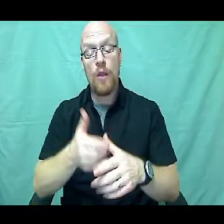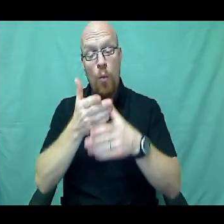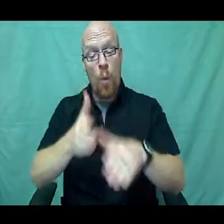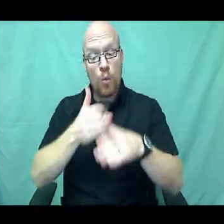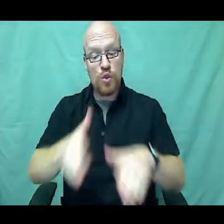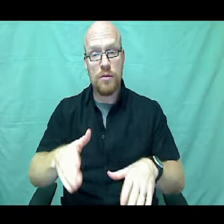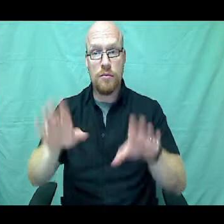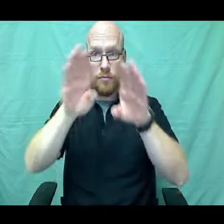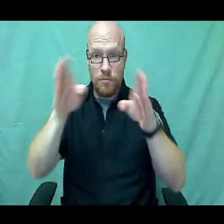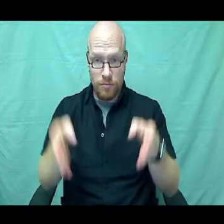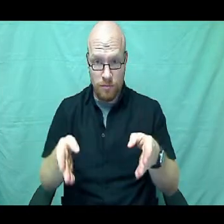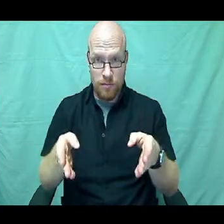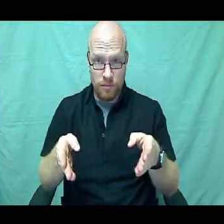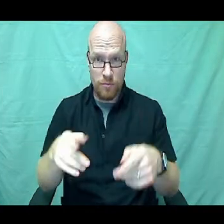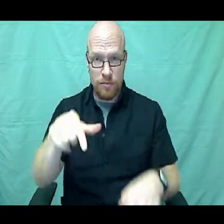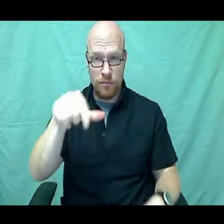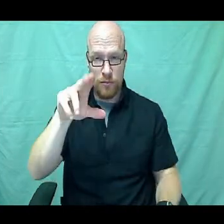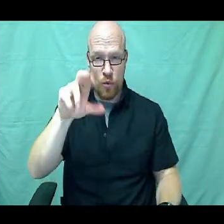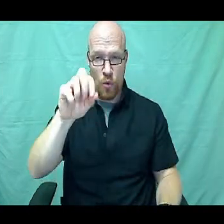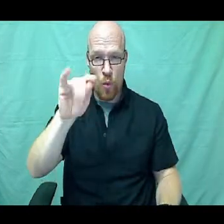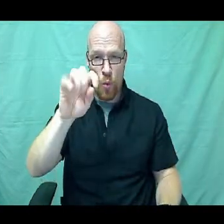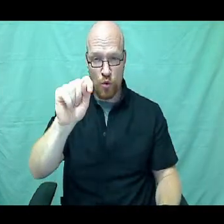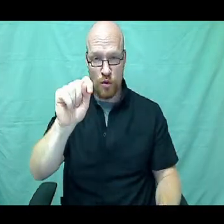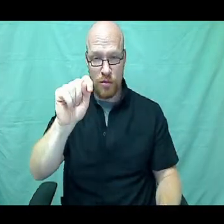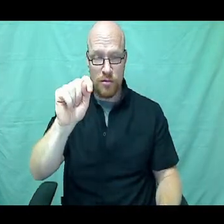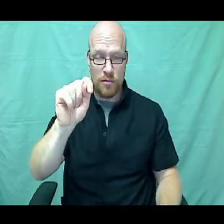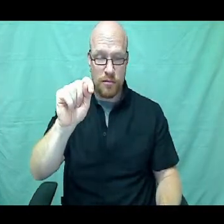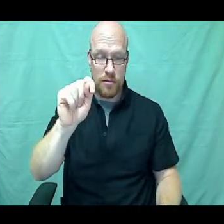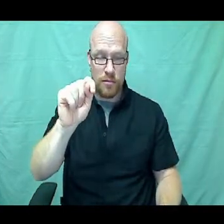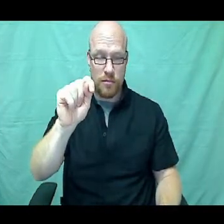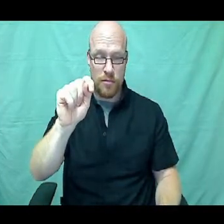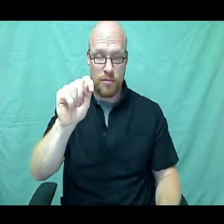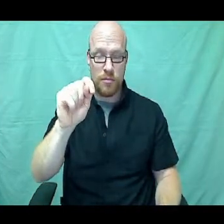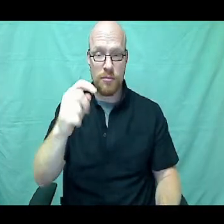Then we have a quotient, the power to a quotient or a quotient to a power rule.